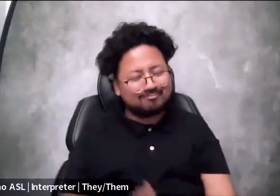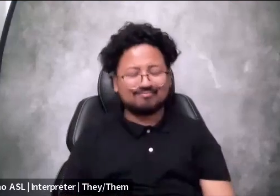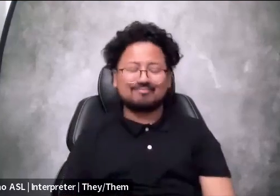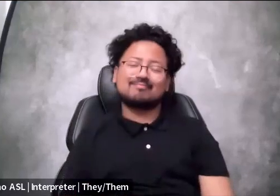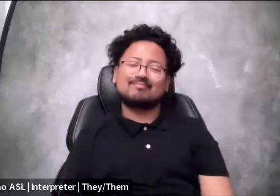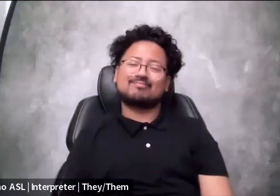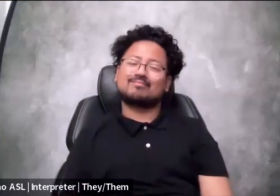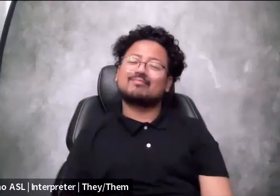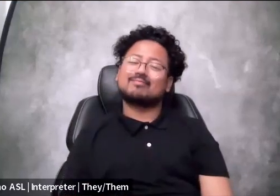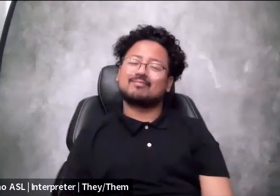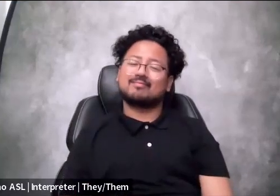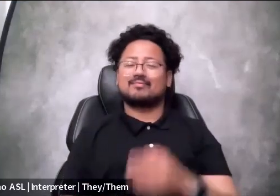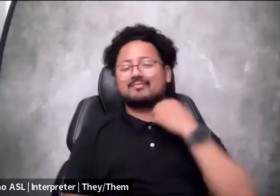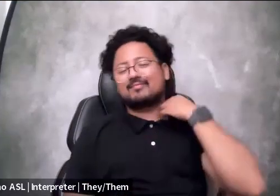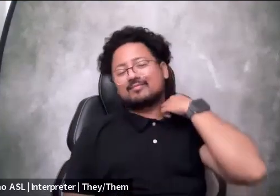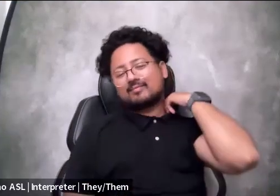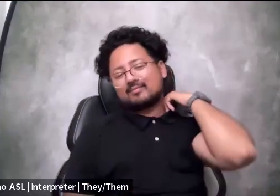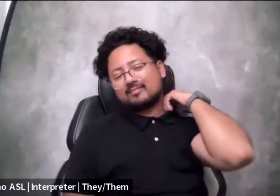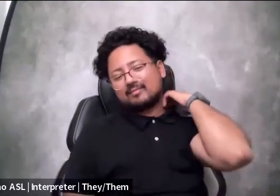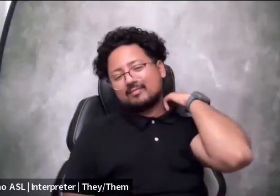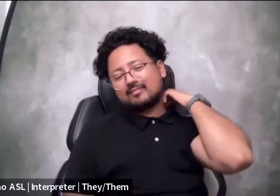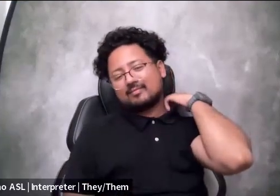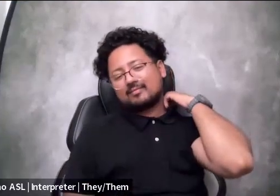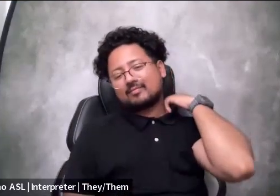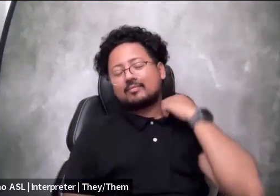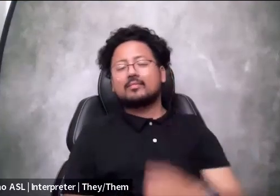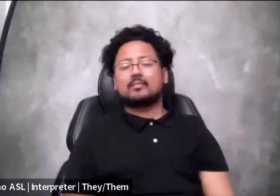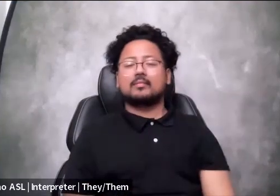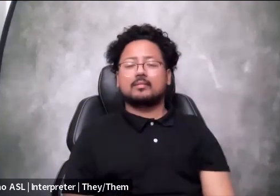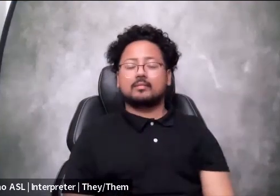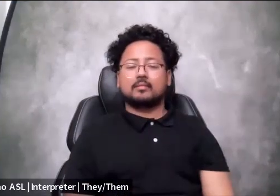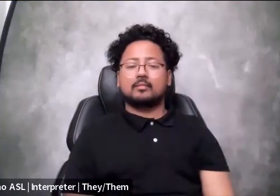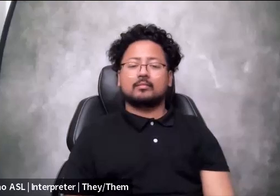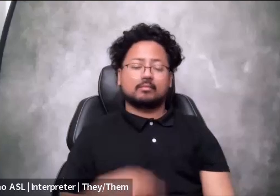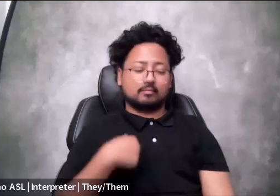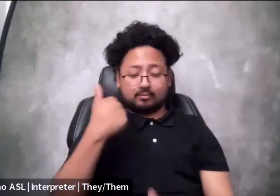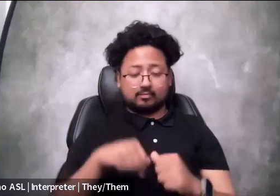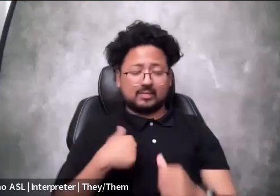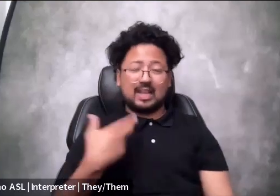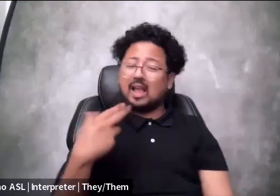I am really lucky that I said it as a high schooler. I remember saying, I don't want to be independently wealthy.